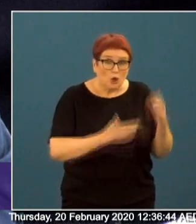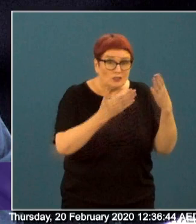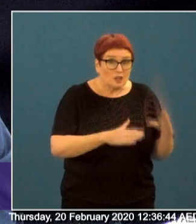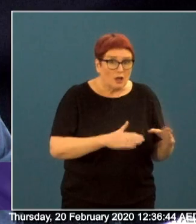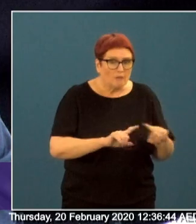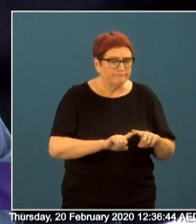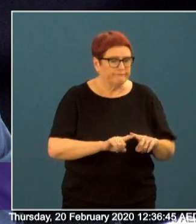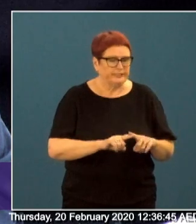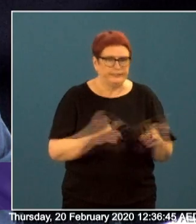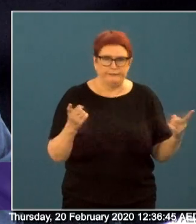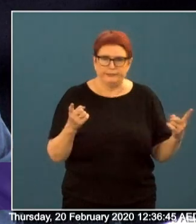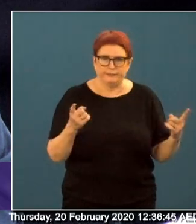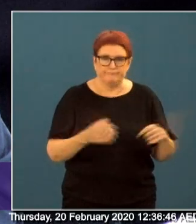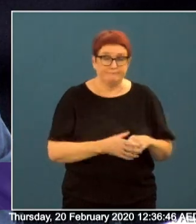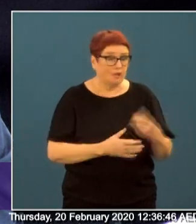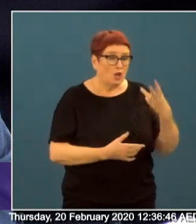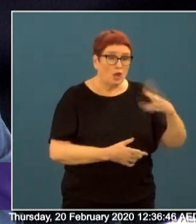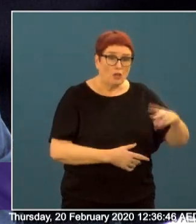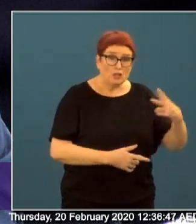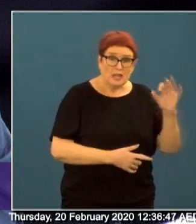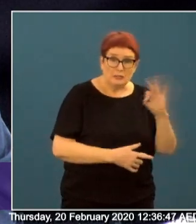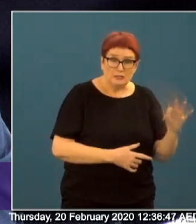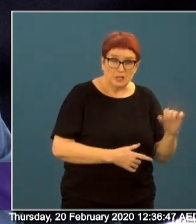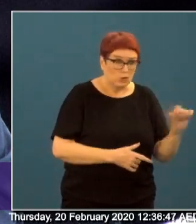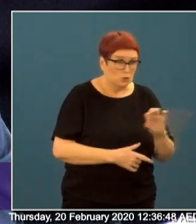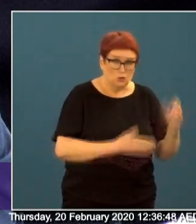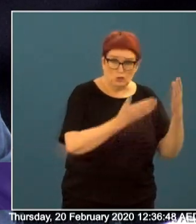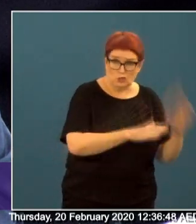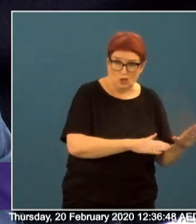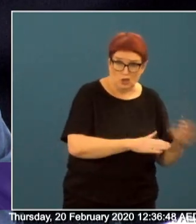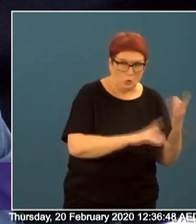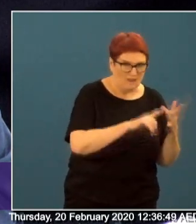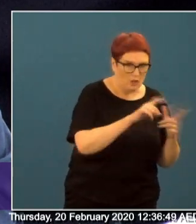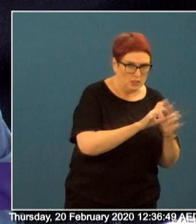being 38 per cent, versus 17 per cent of that same time period,